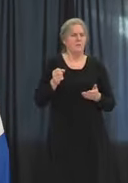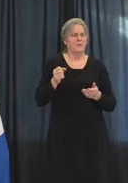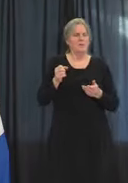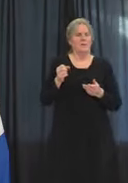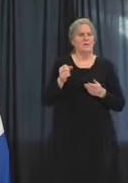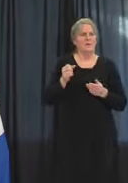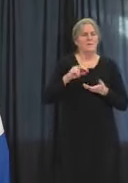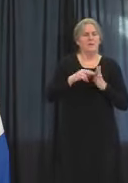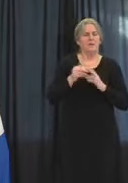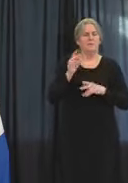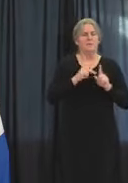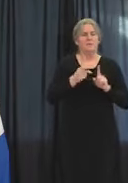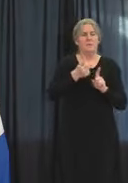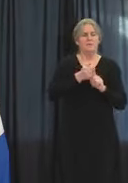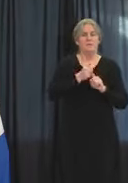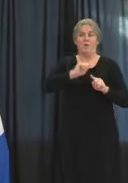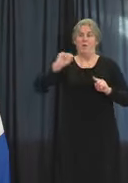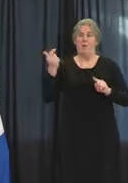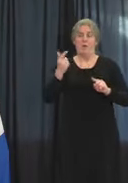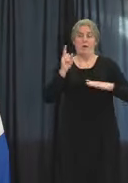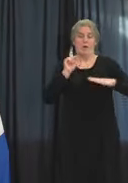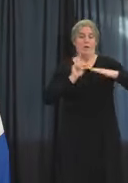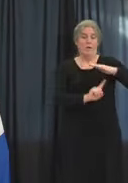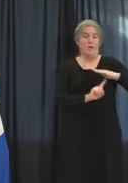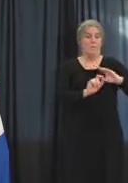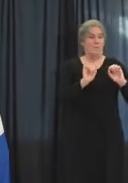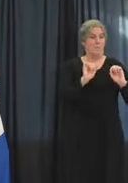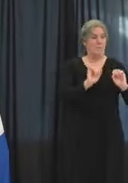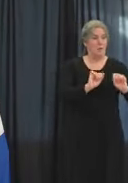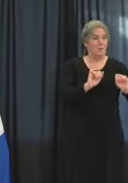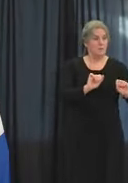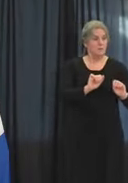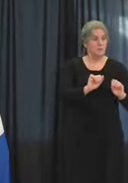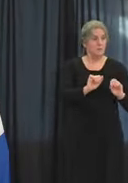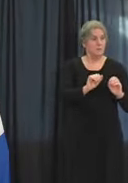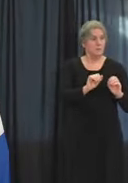Does that mean people should self isolate as much as possible, his that's what